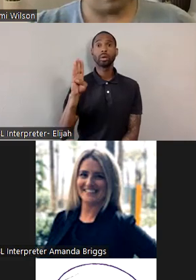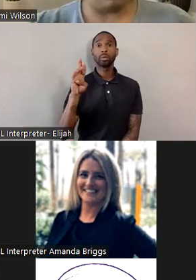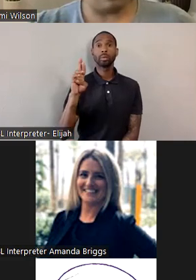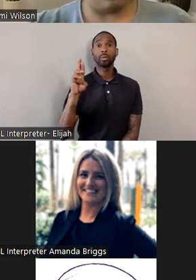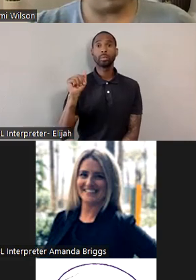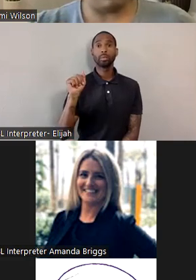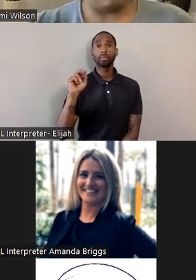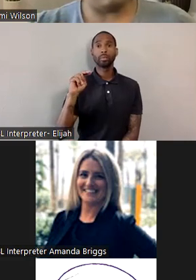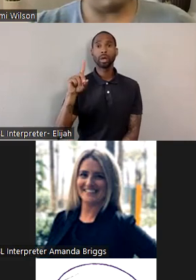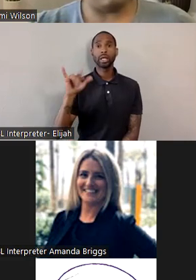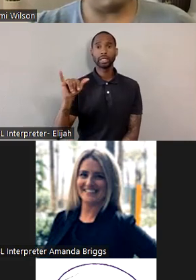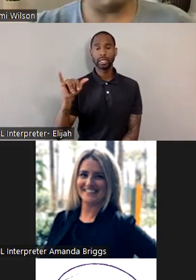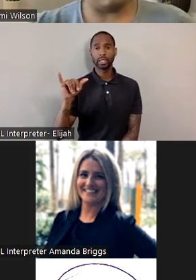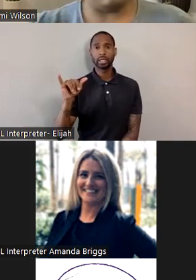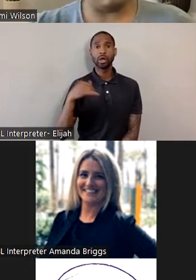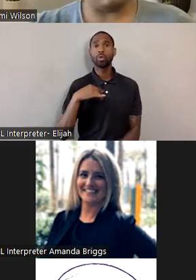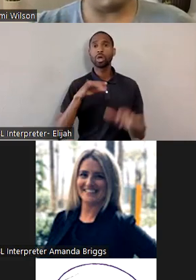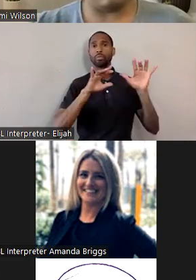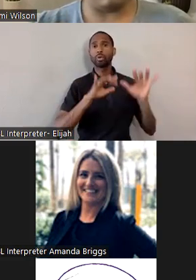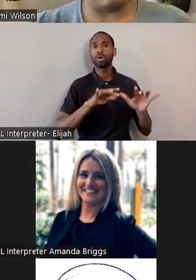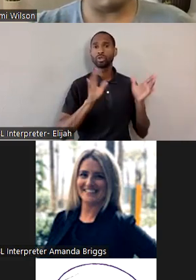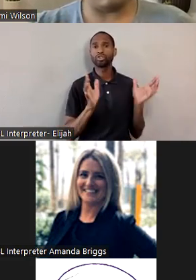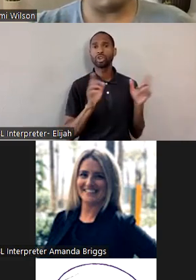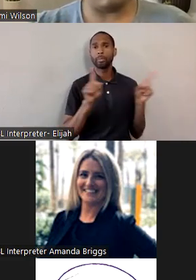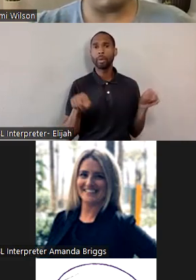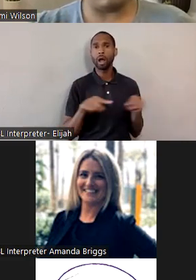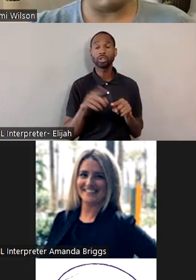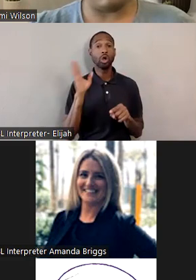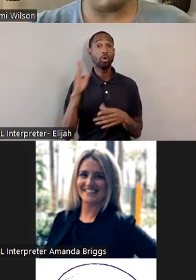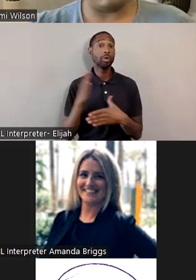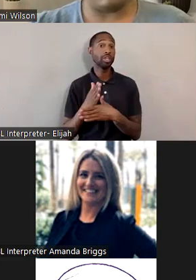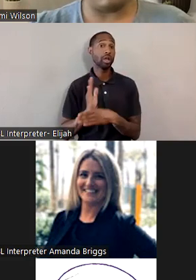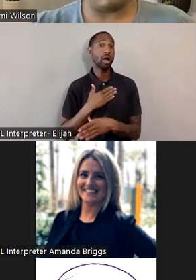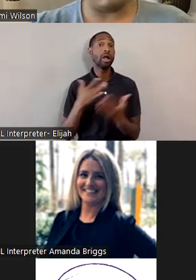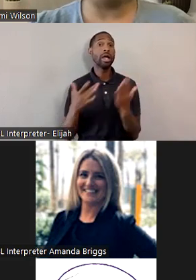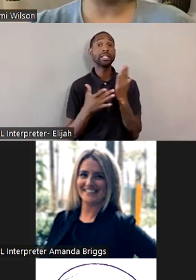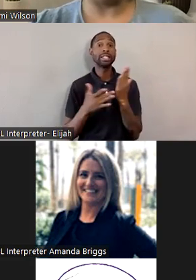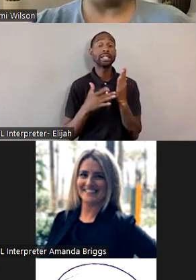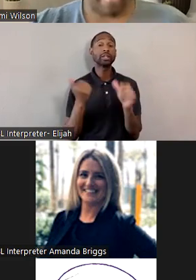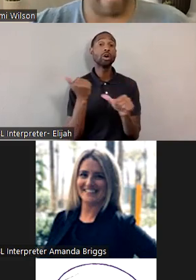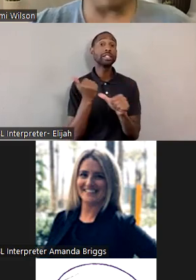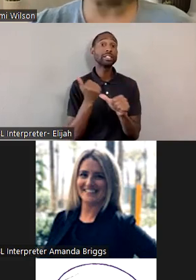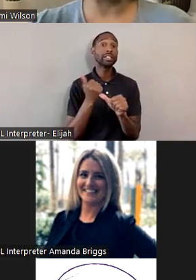to interrupt. We put in the chat that we will be sharing our technical assistance document with everybody who's registered.